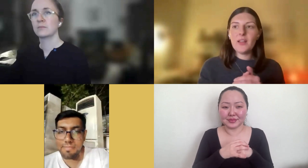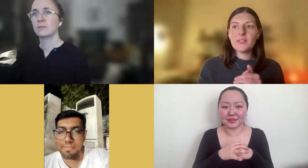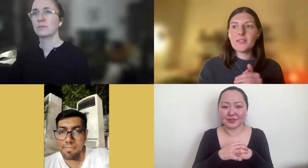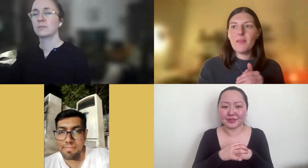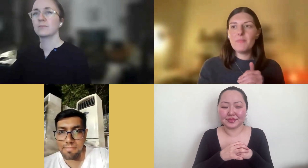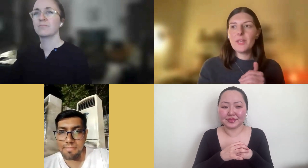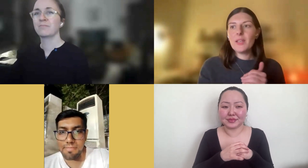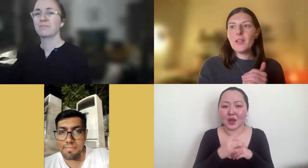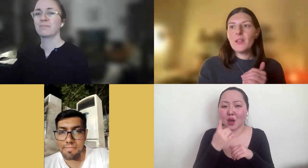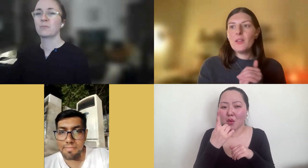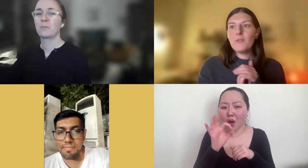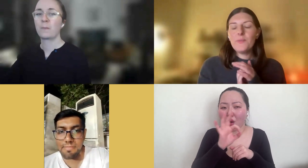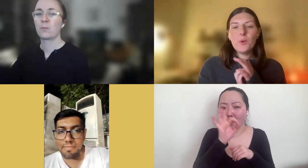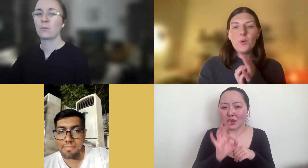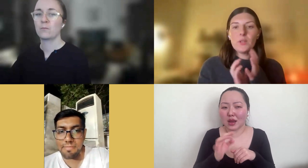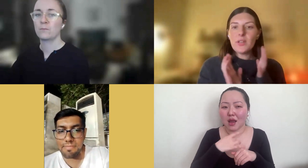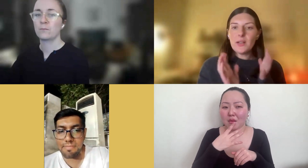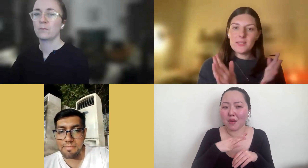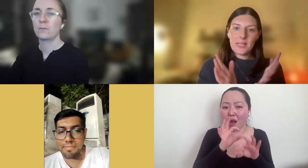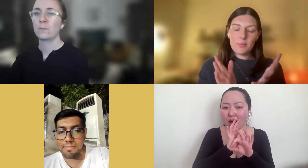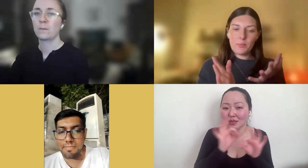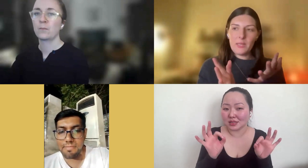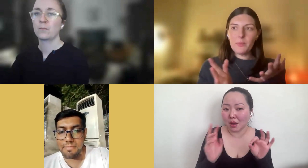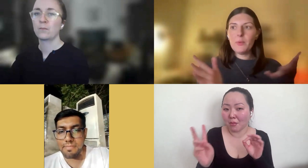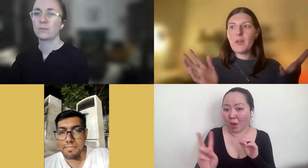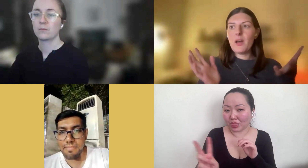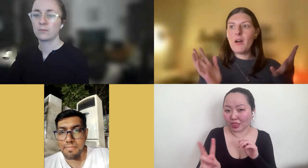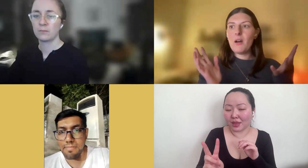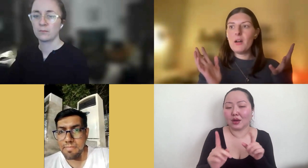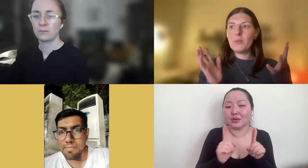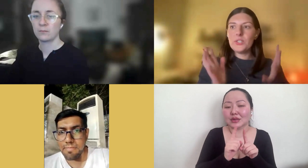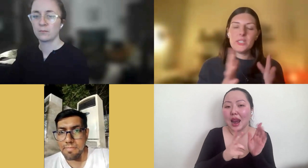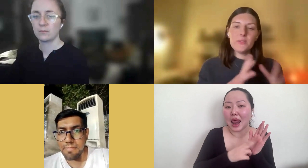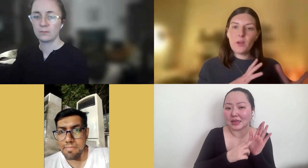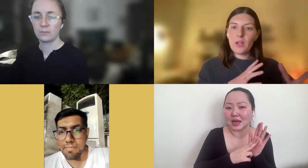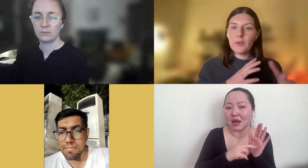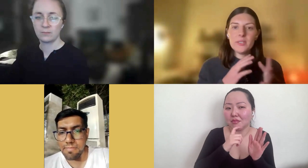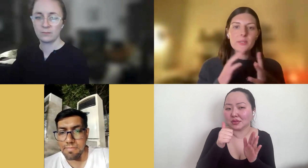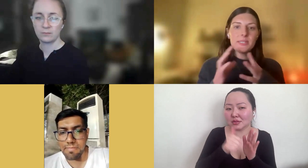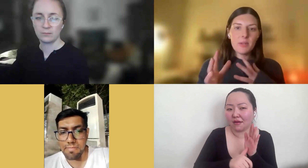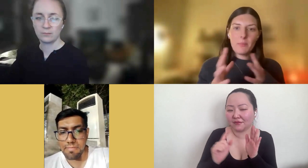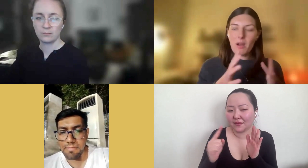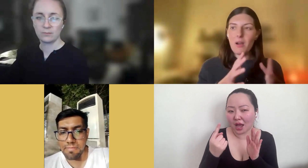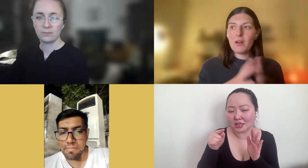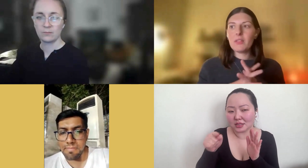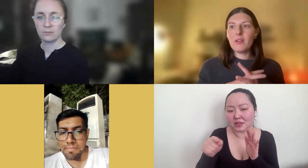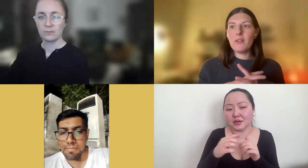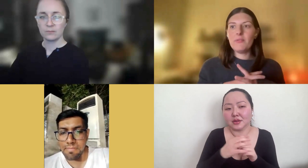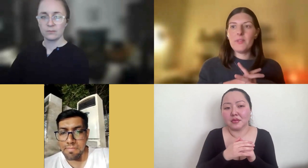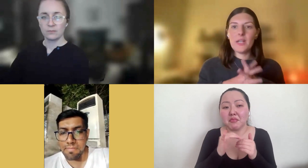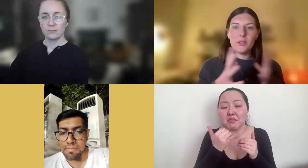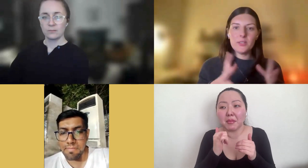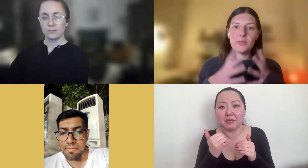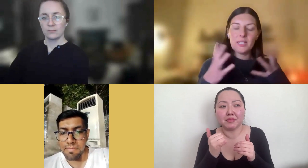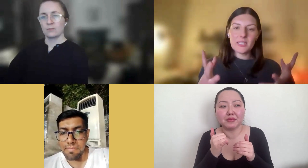to you first, for young disabled people that are wishing to follow into a similar path of inclusive